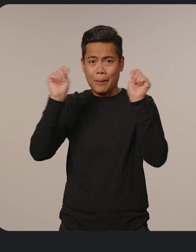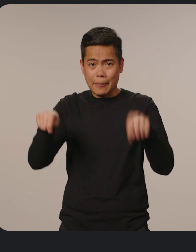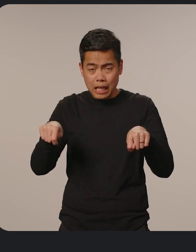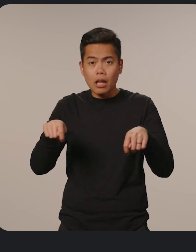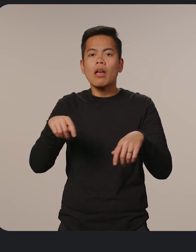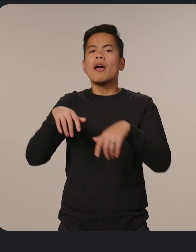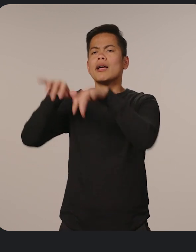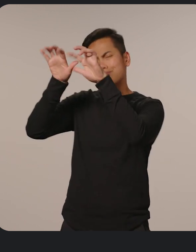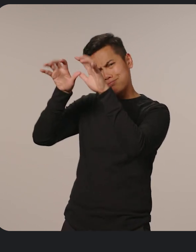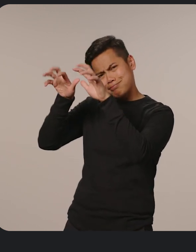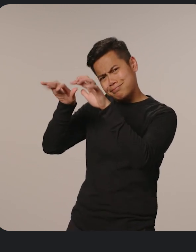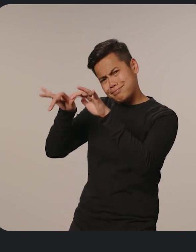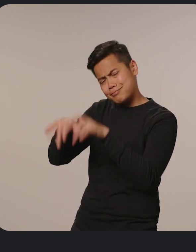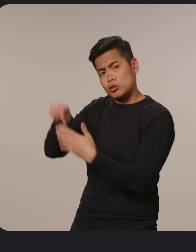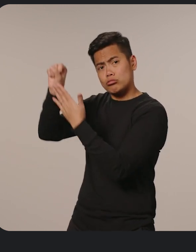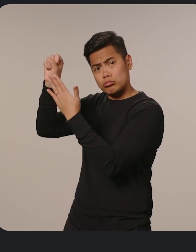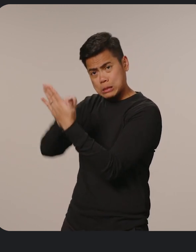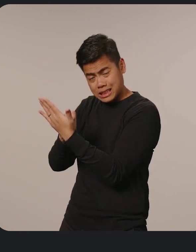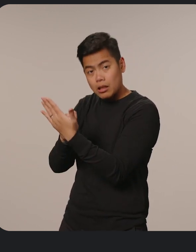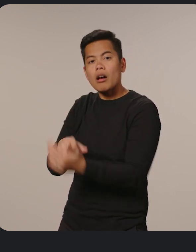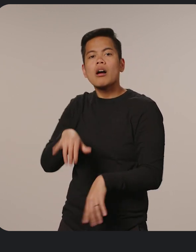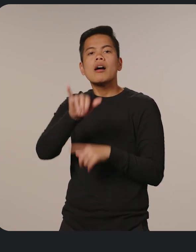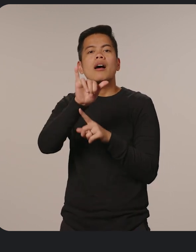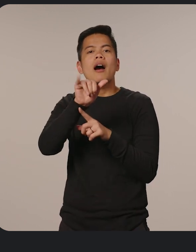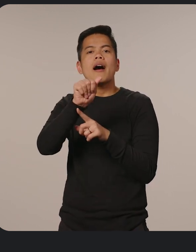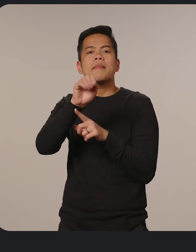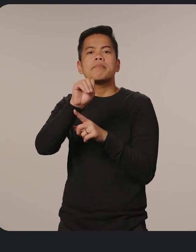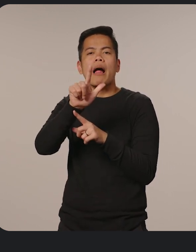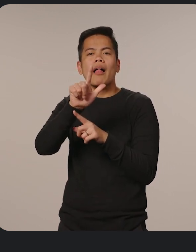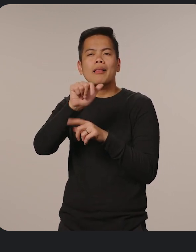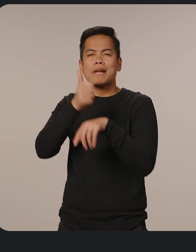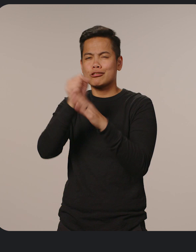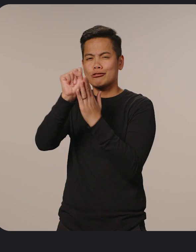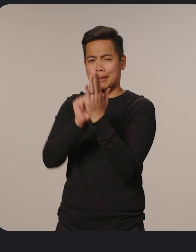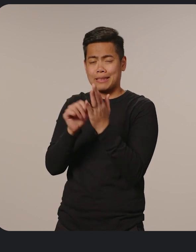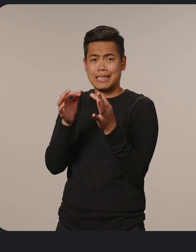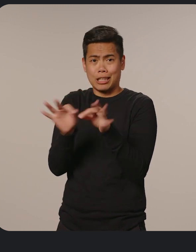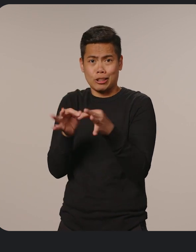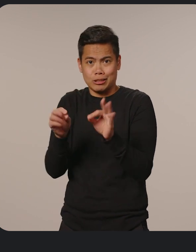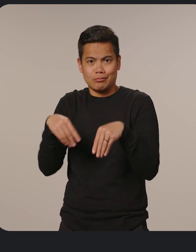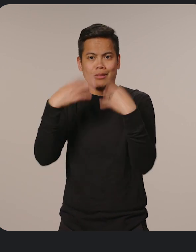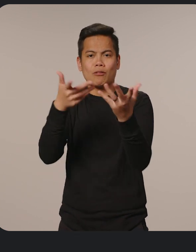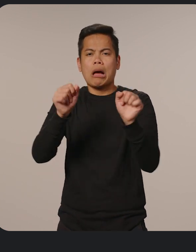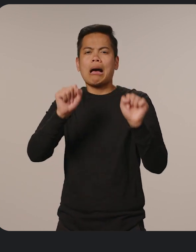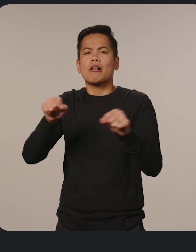provides you the capability to create any automation you can imagine using over 100 starters